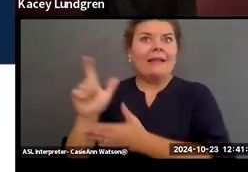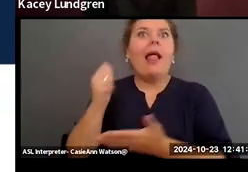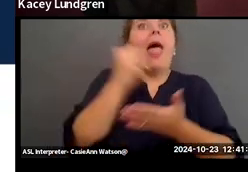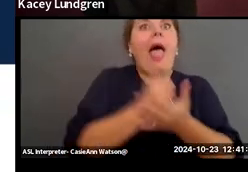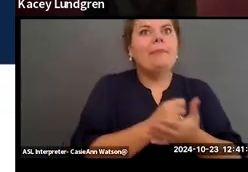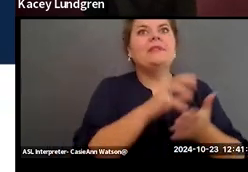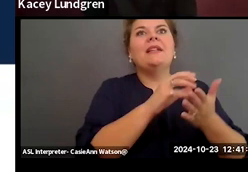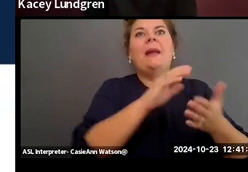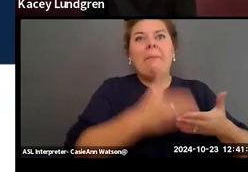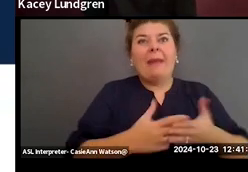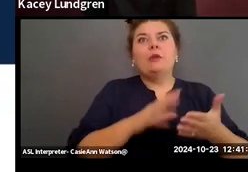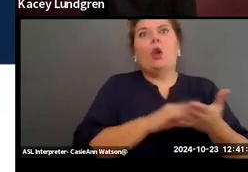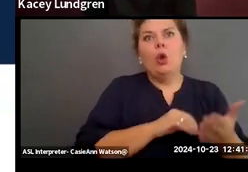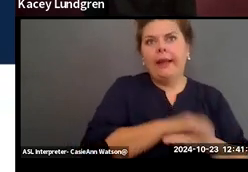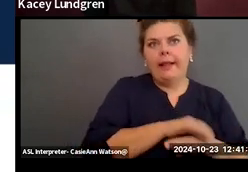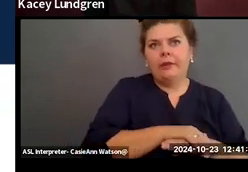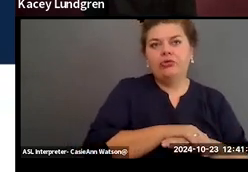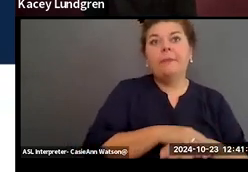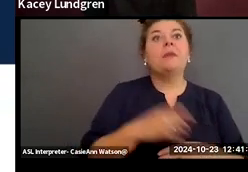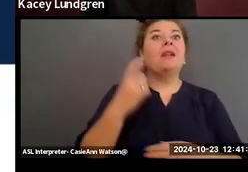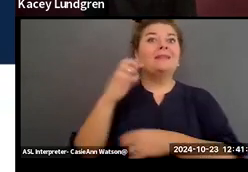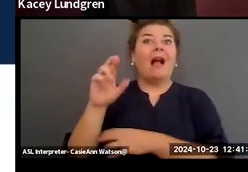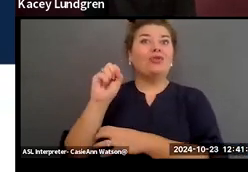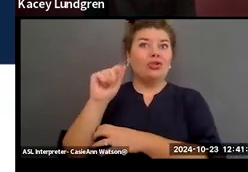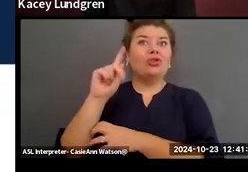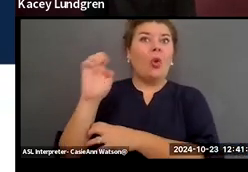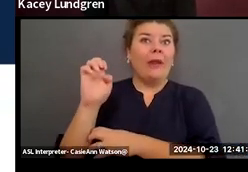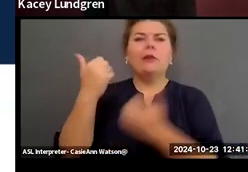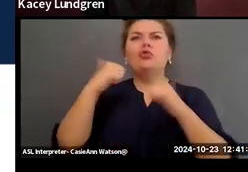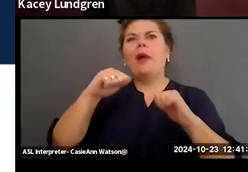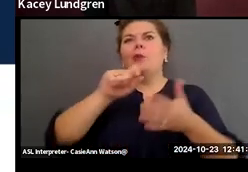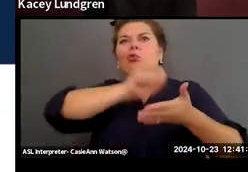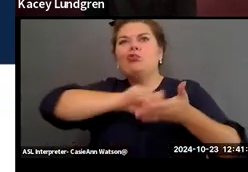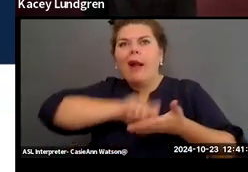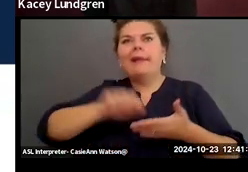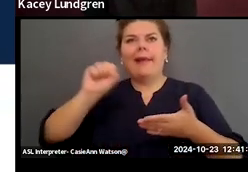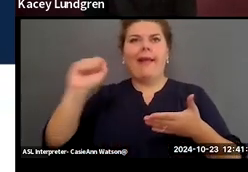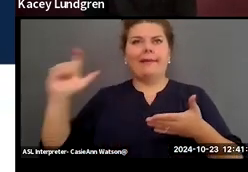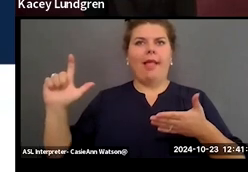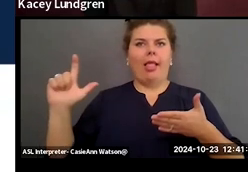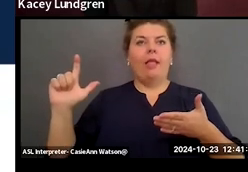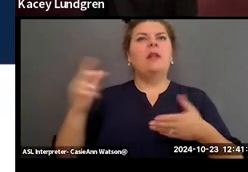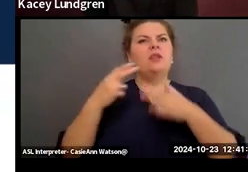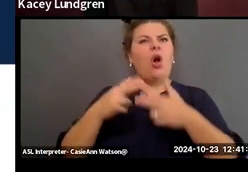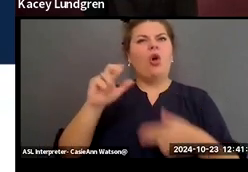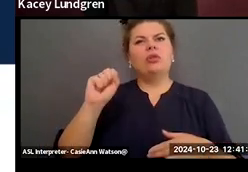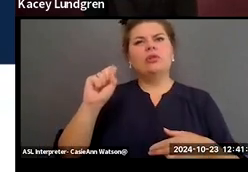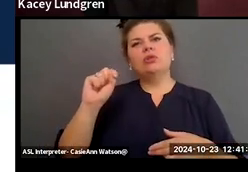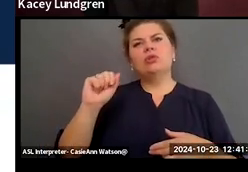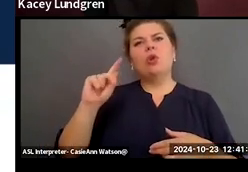During his research, Dr. Stokoe devised one of the first attempts at a written form of ASL. It's called Stokoe Notation.